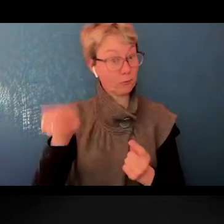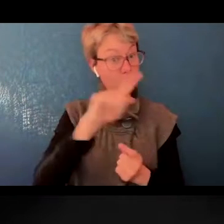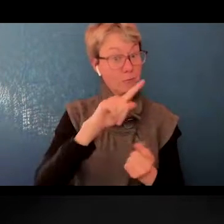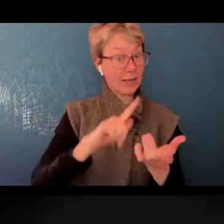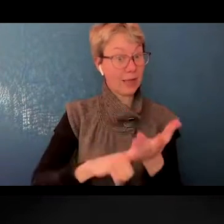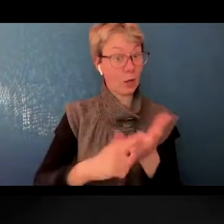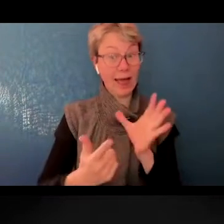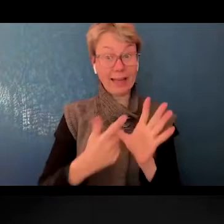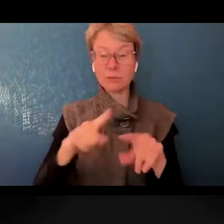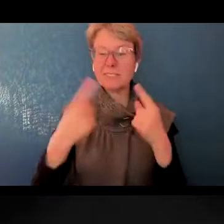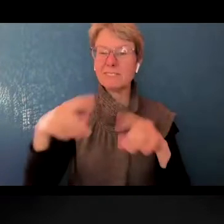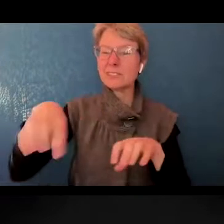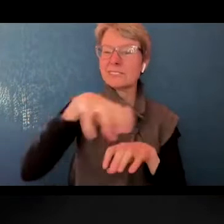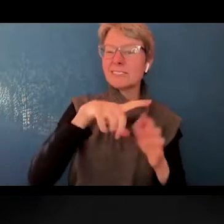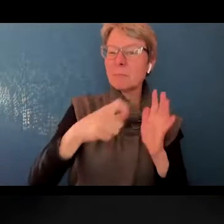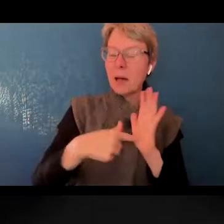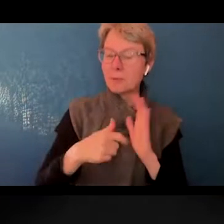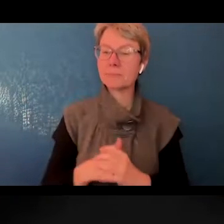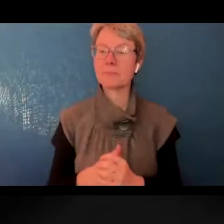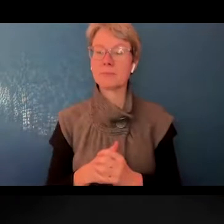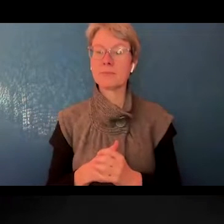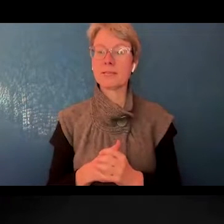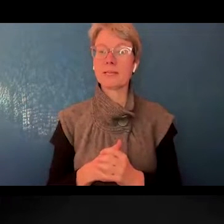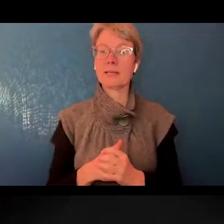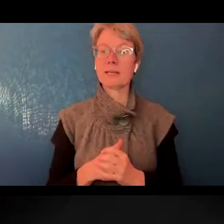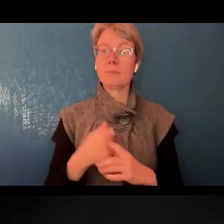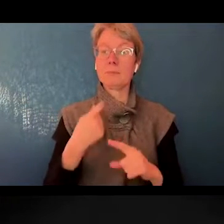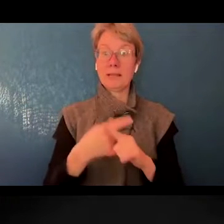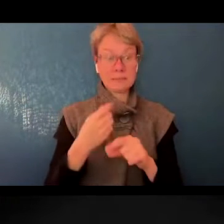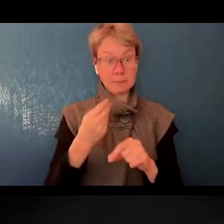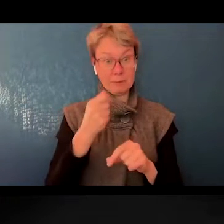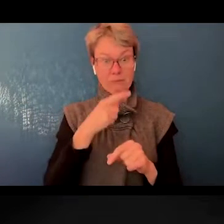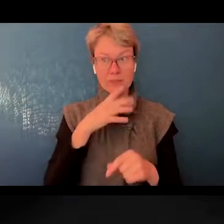divisions um and to dispel some of the mystery of the law and make it easier for people to seek